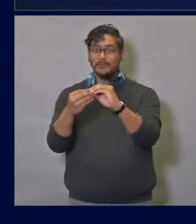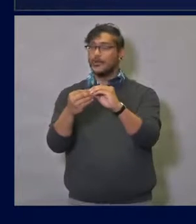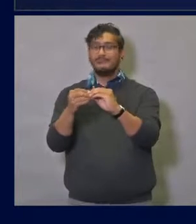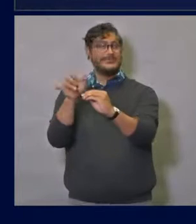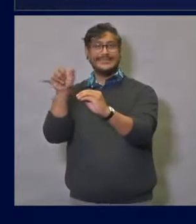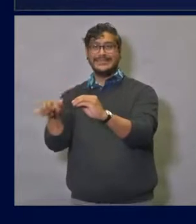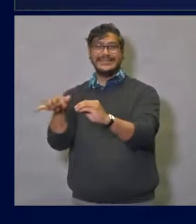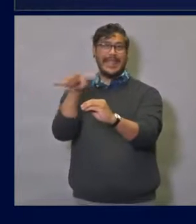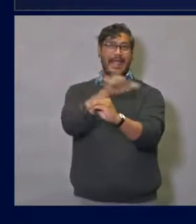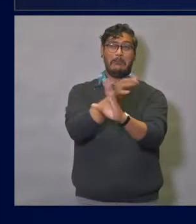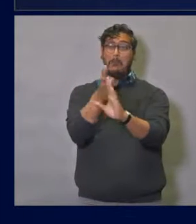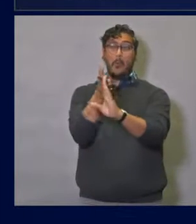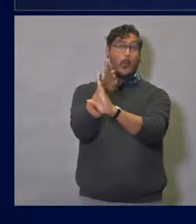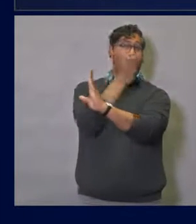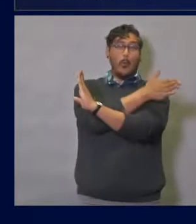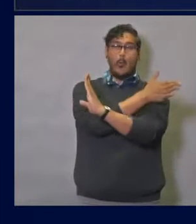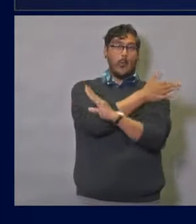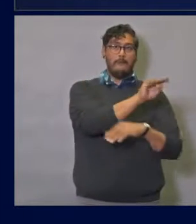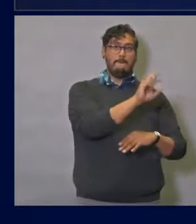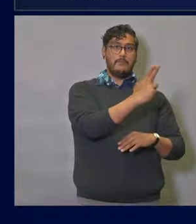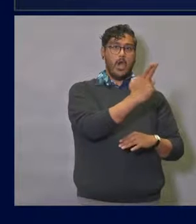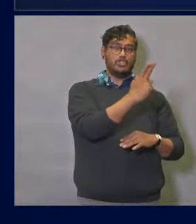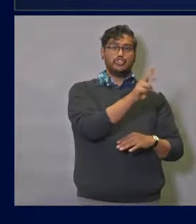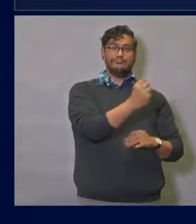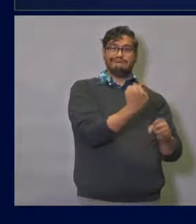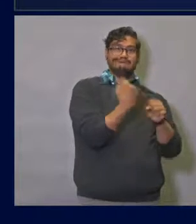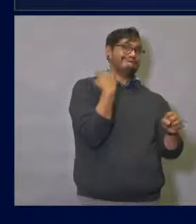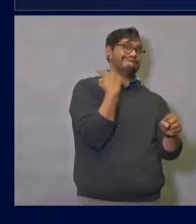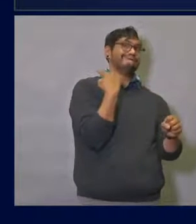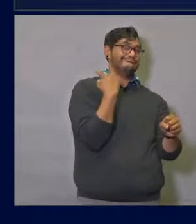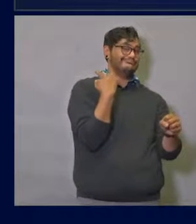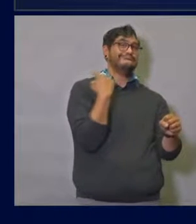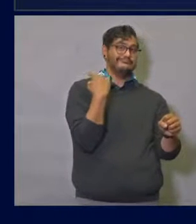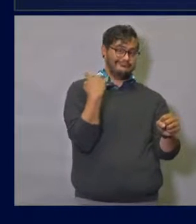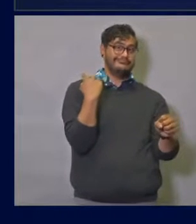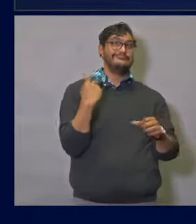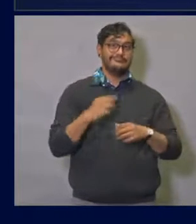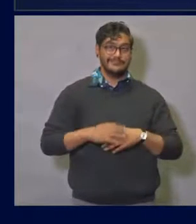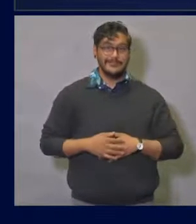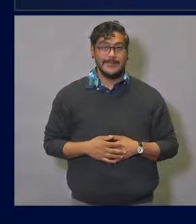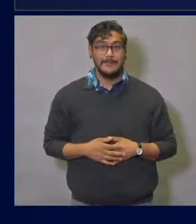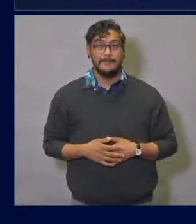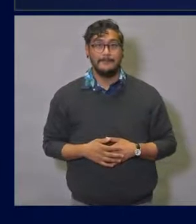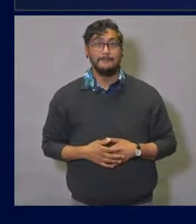LEVELS WE SAW EARLY IN THE